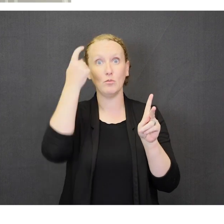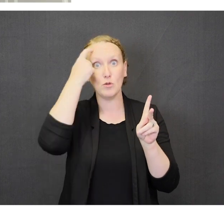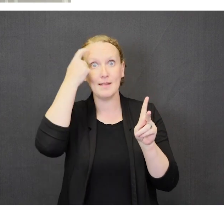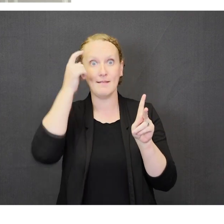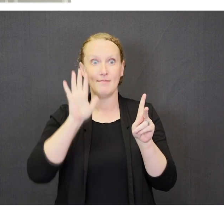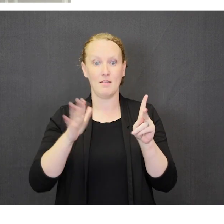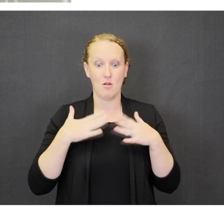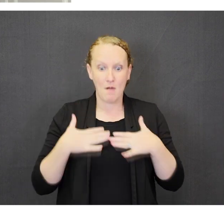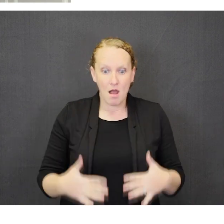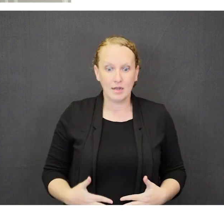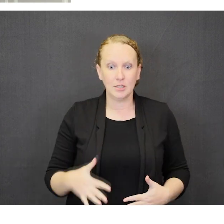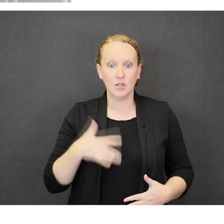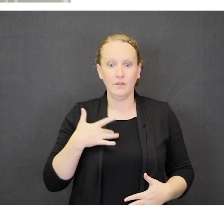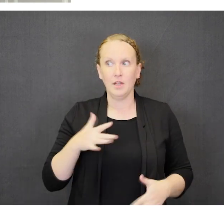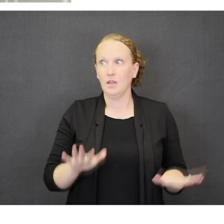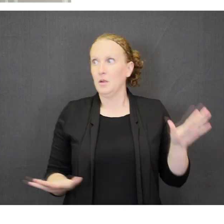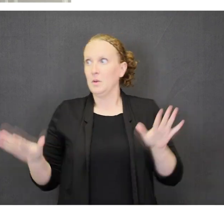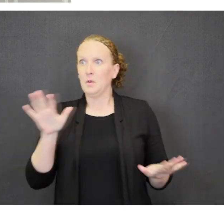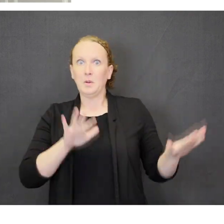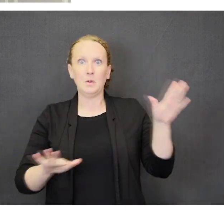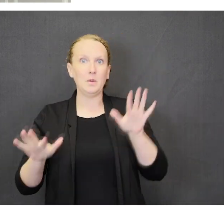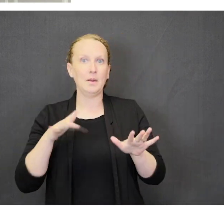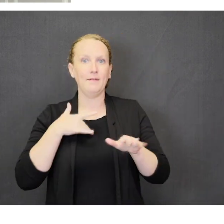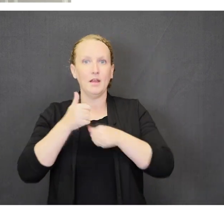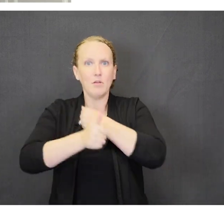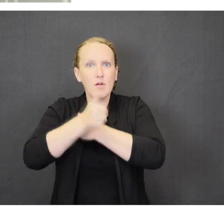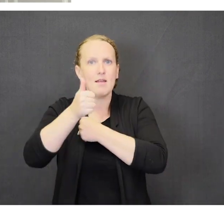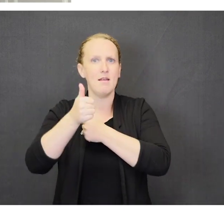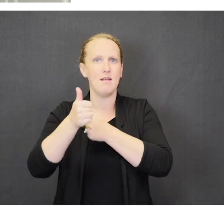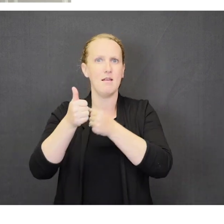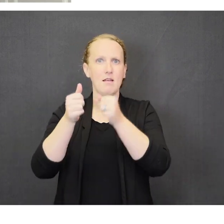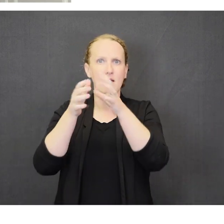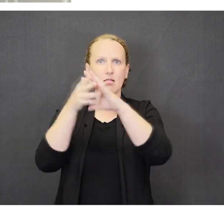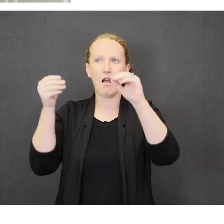with all the information and all the dialogue that's going on and and there's